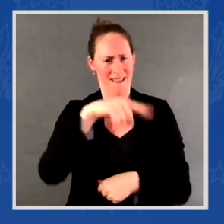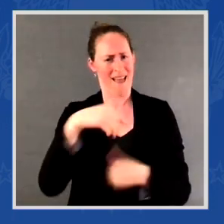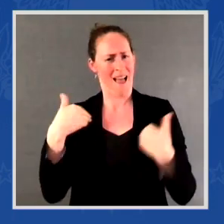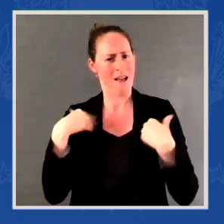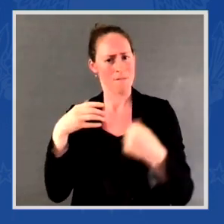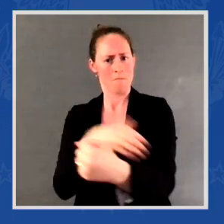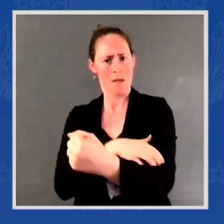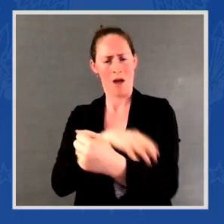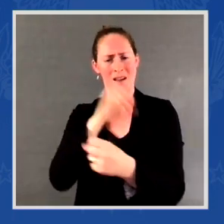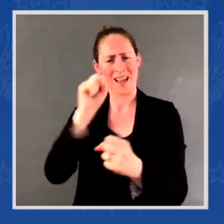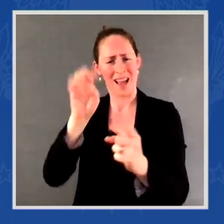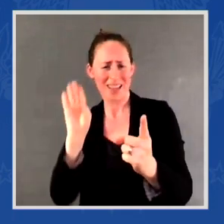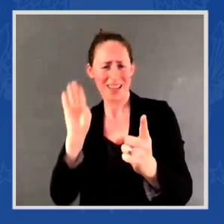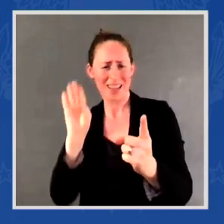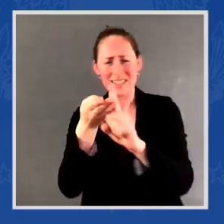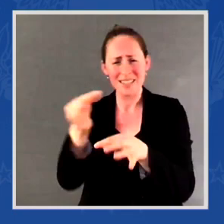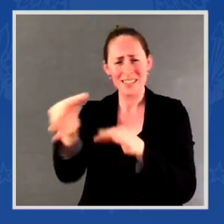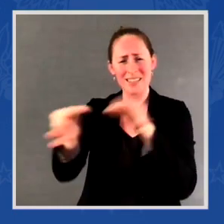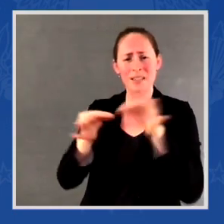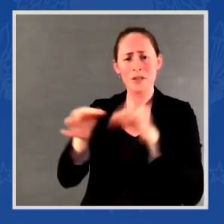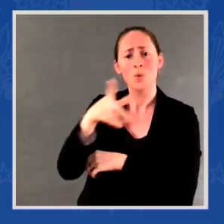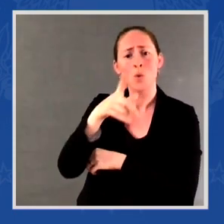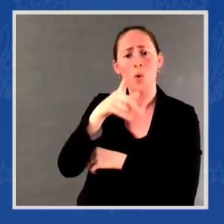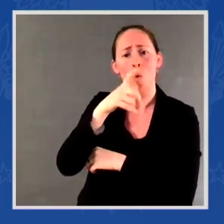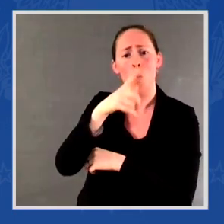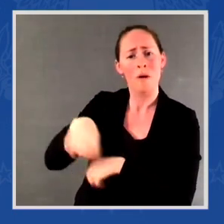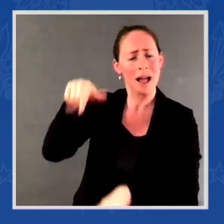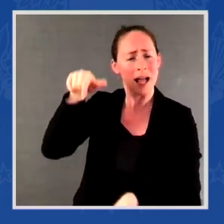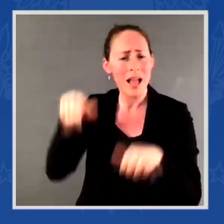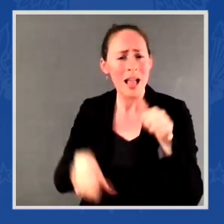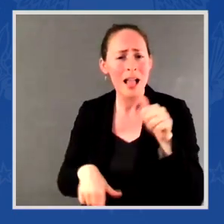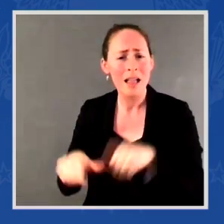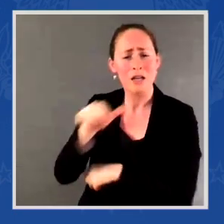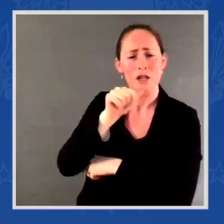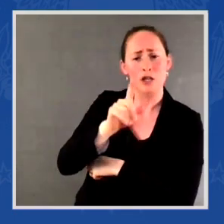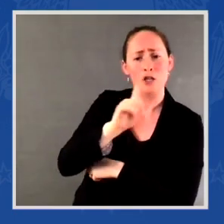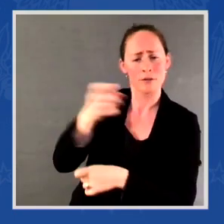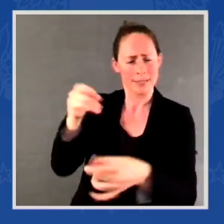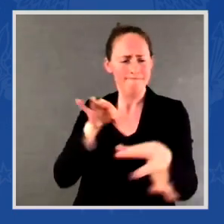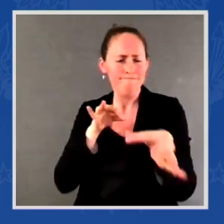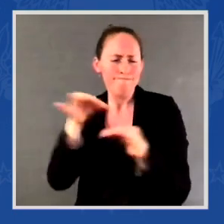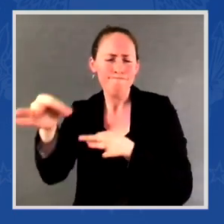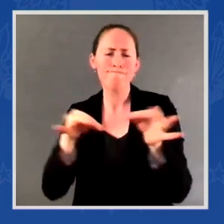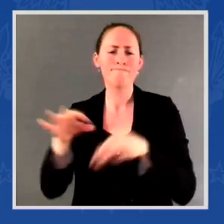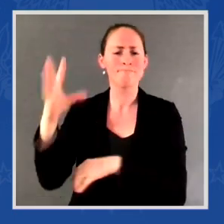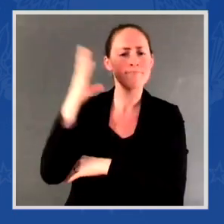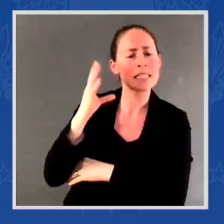You can tell them about your own story with vaccines, you can listen to them.